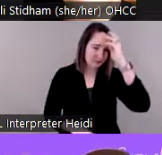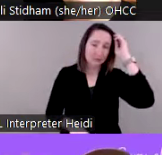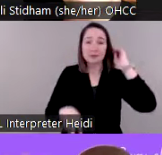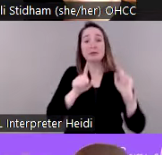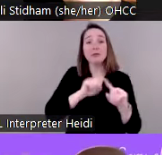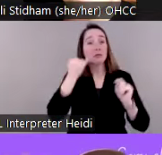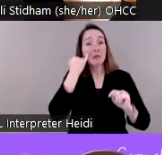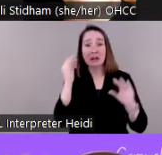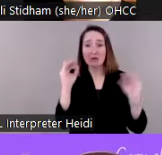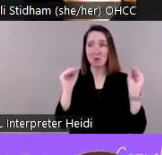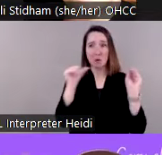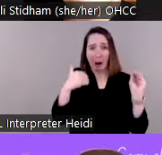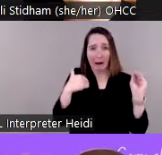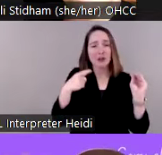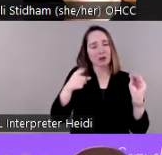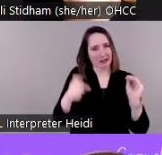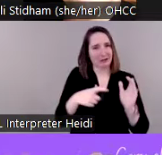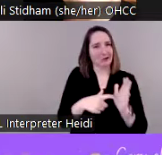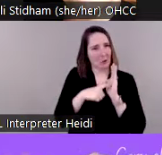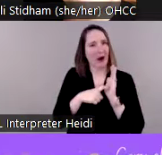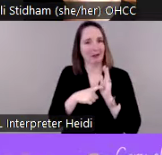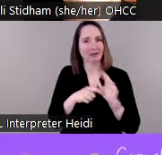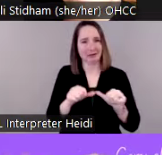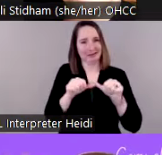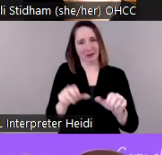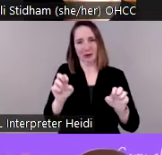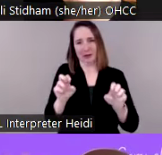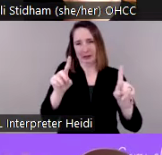one of those, you need to complete u